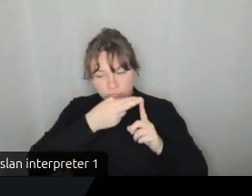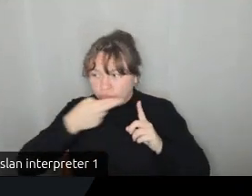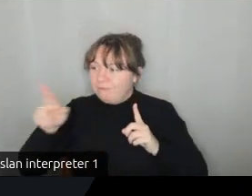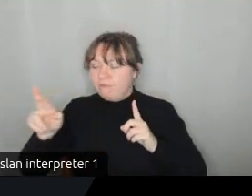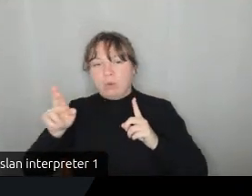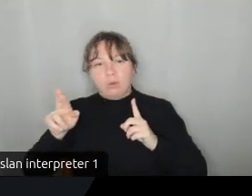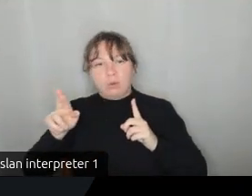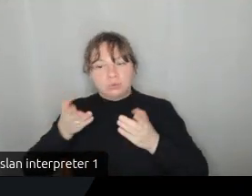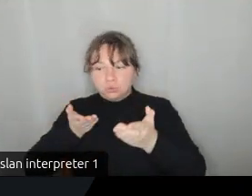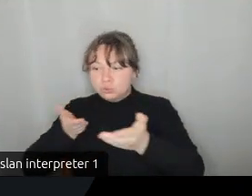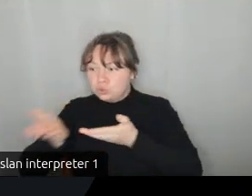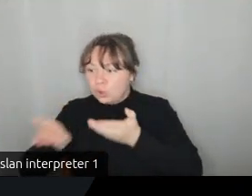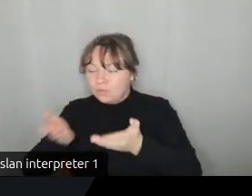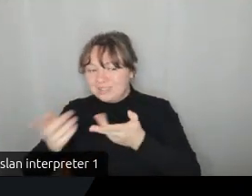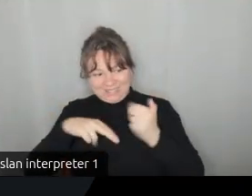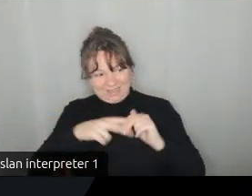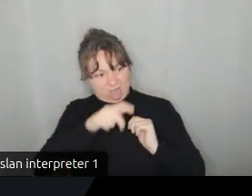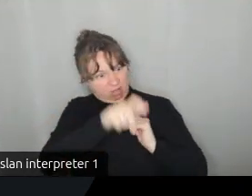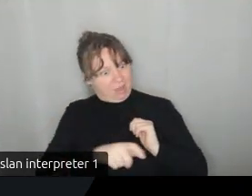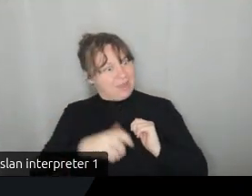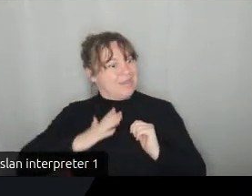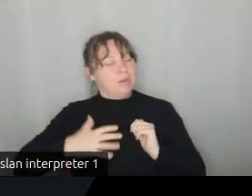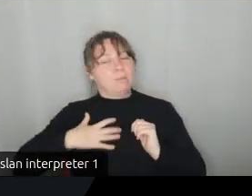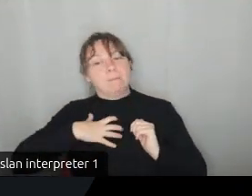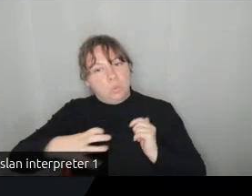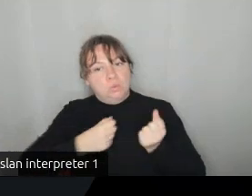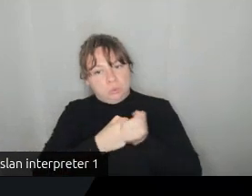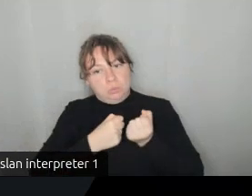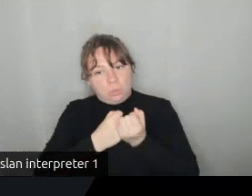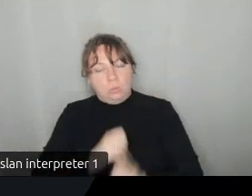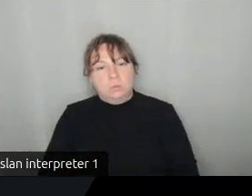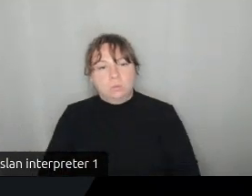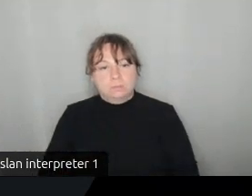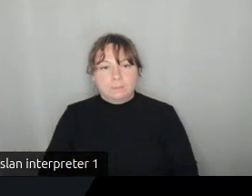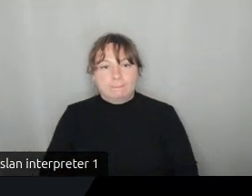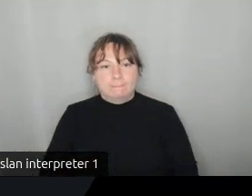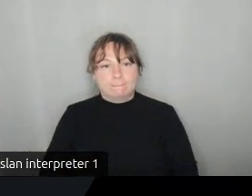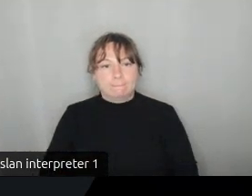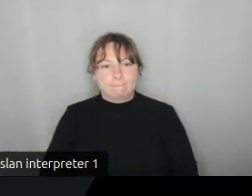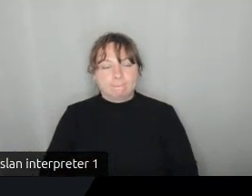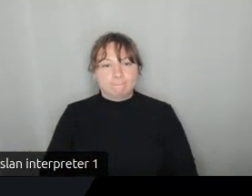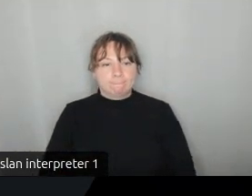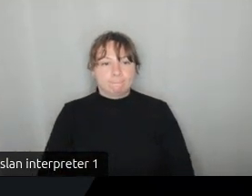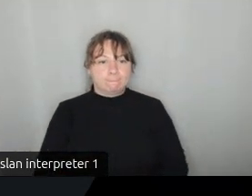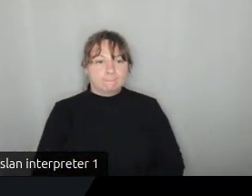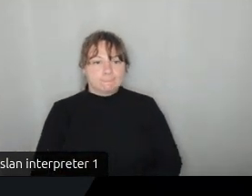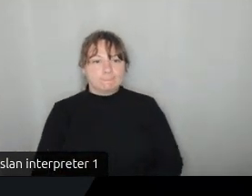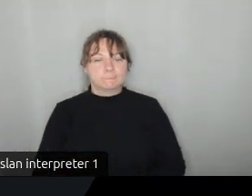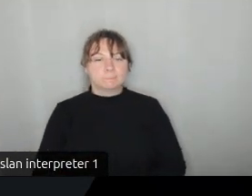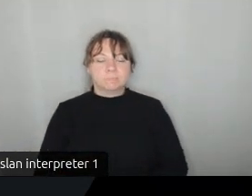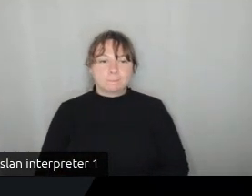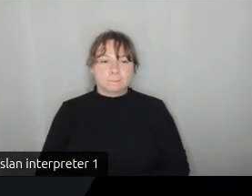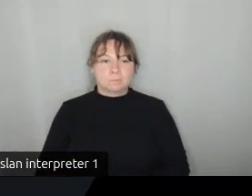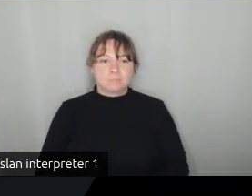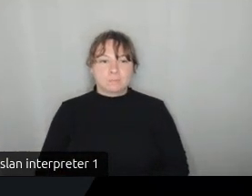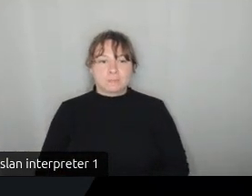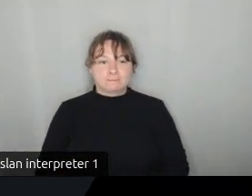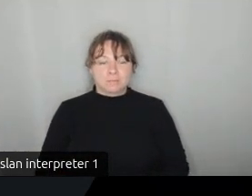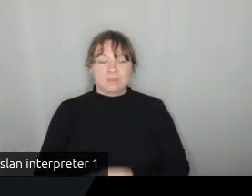identified areas of support for. Um more specific to application to vary or application